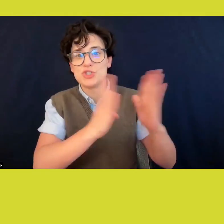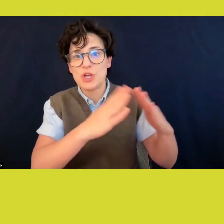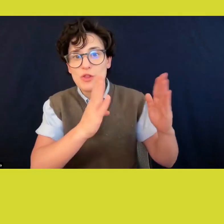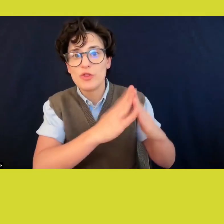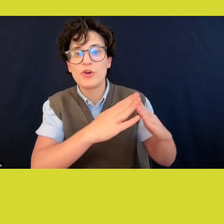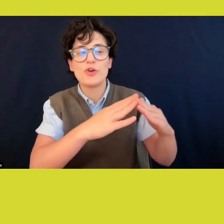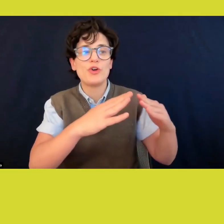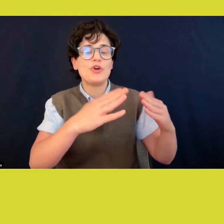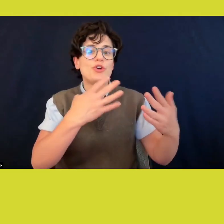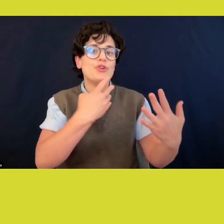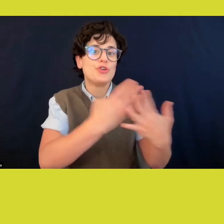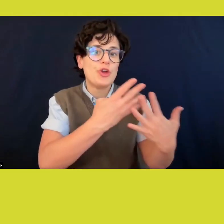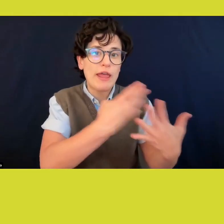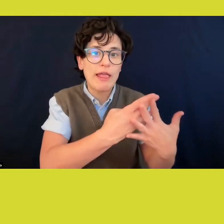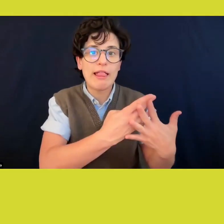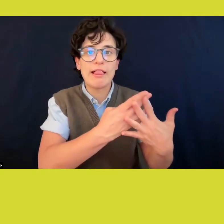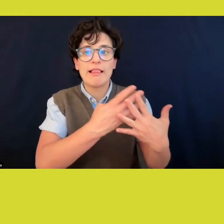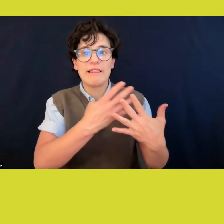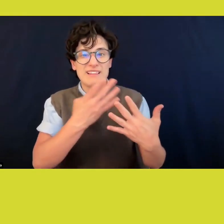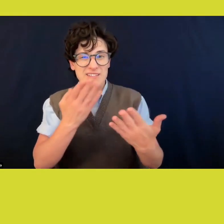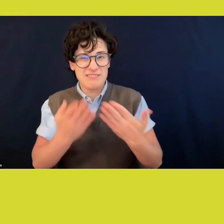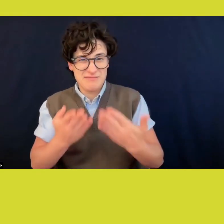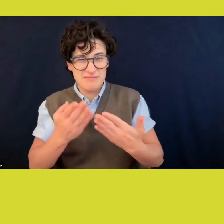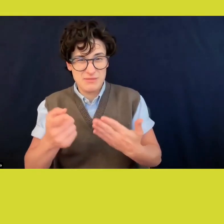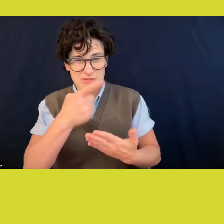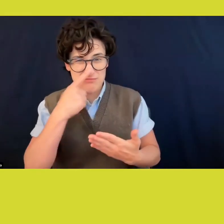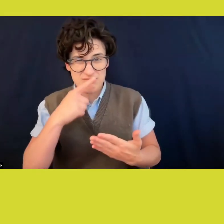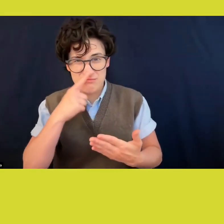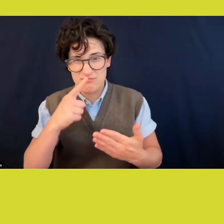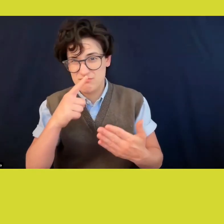Maybe somebody can address that.